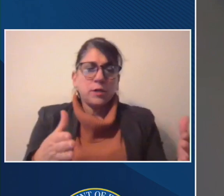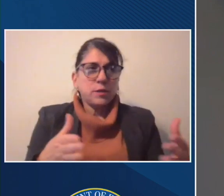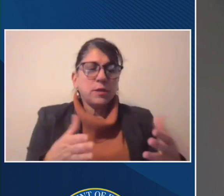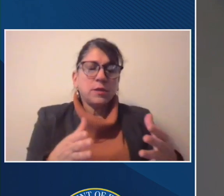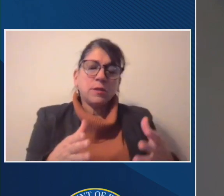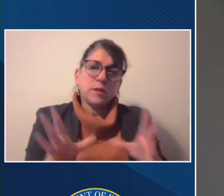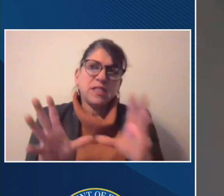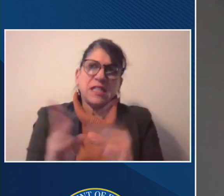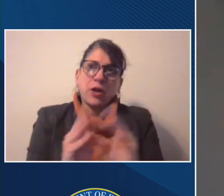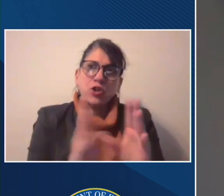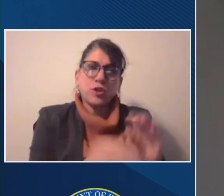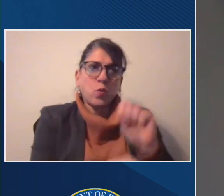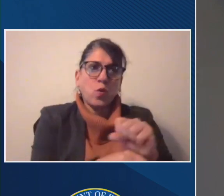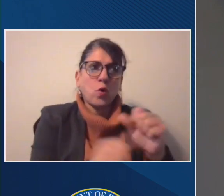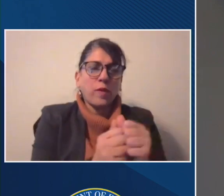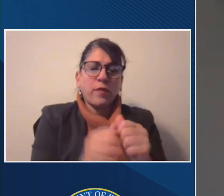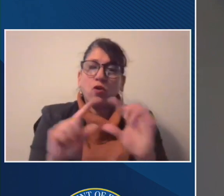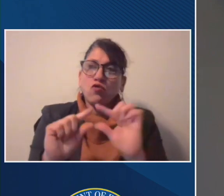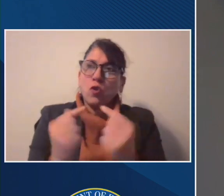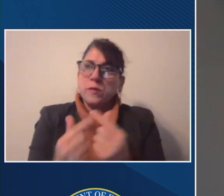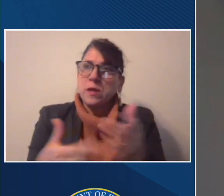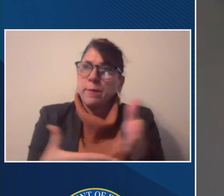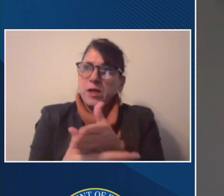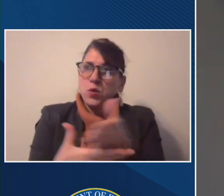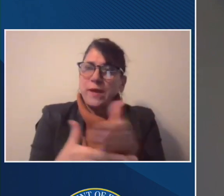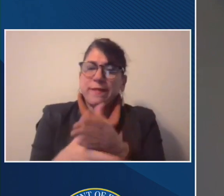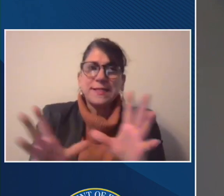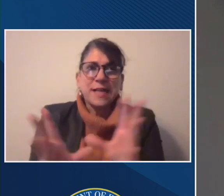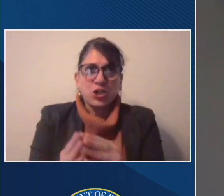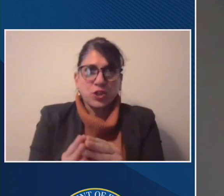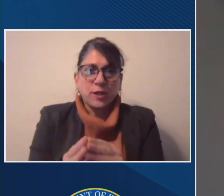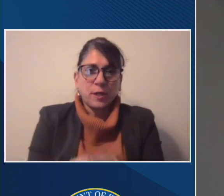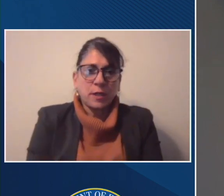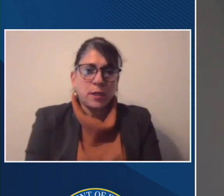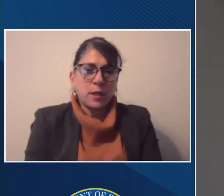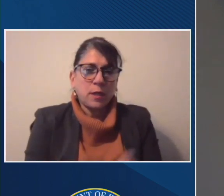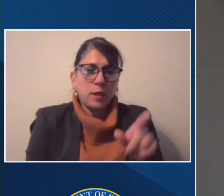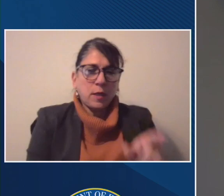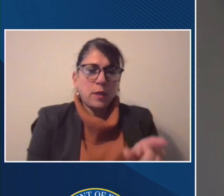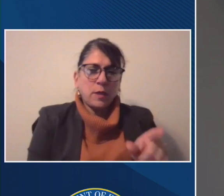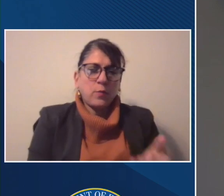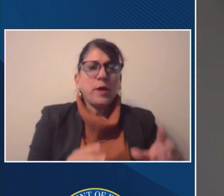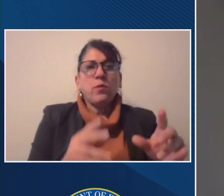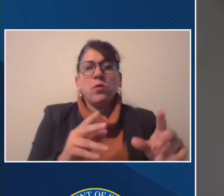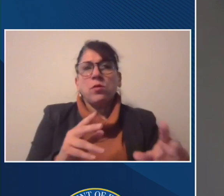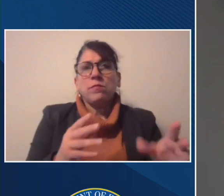between sessions. Solicit and distribute documents and information for the Department of